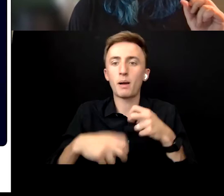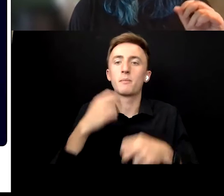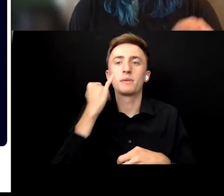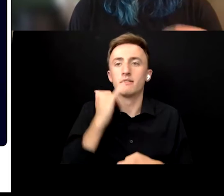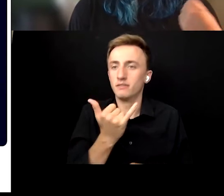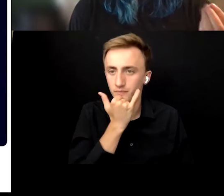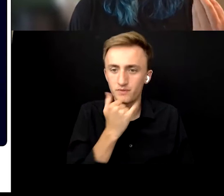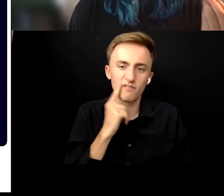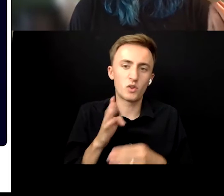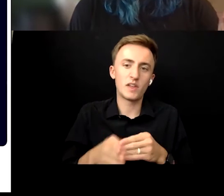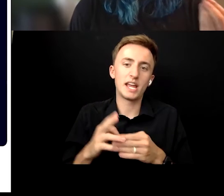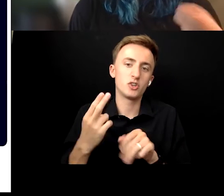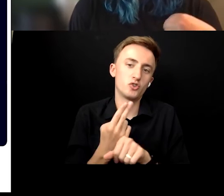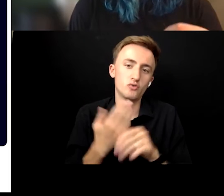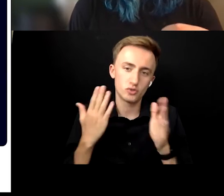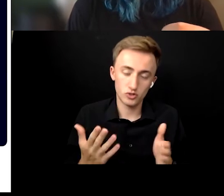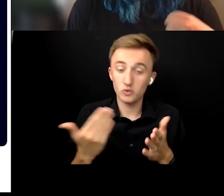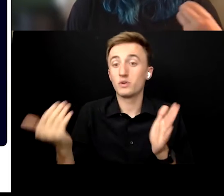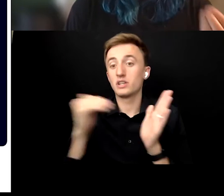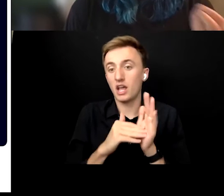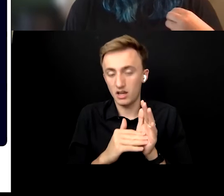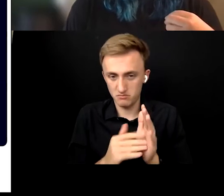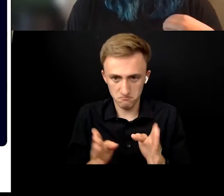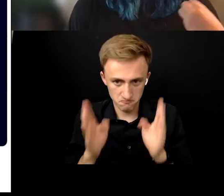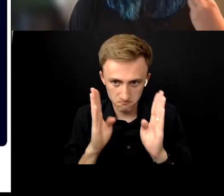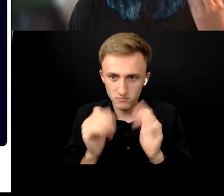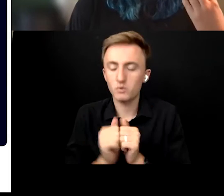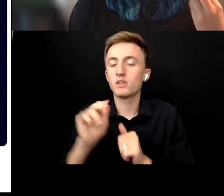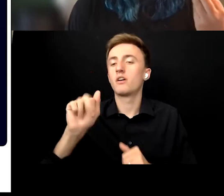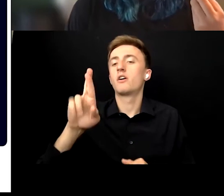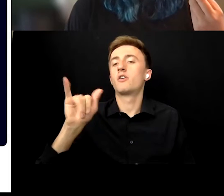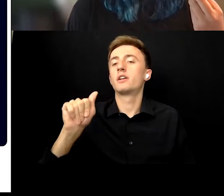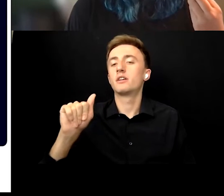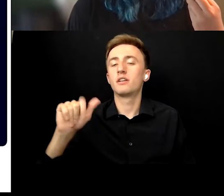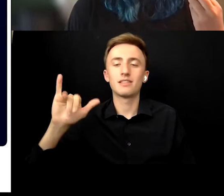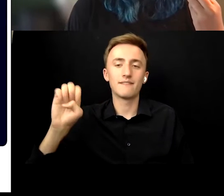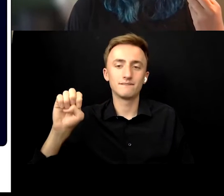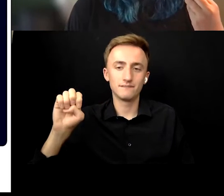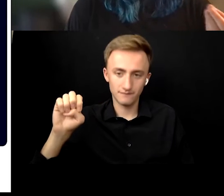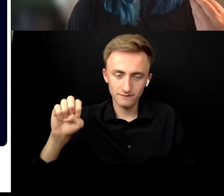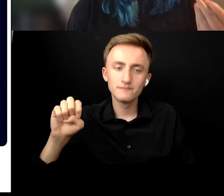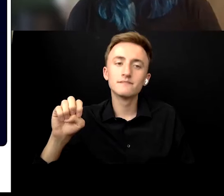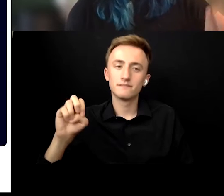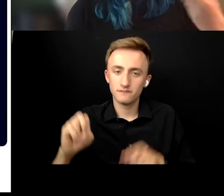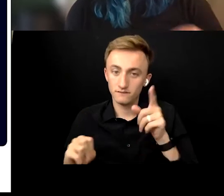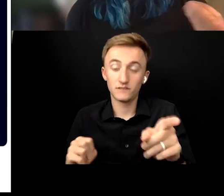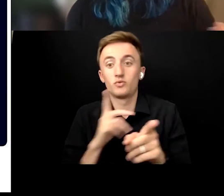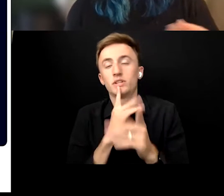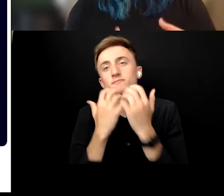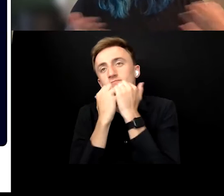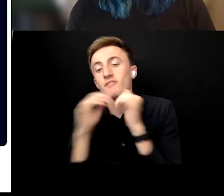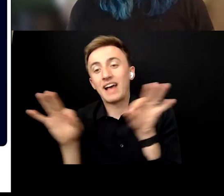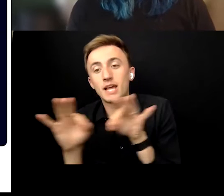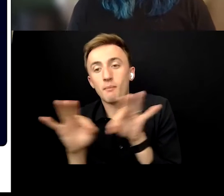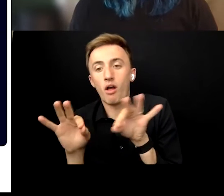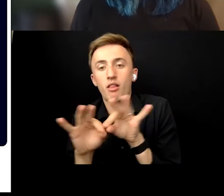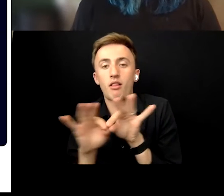users. Pay close attention to aria-live. It is valuable. It is a valuable task within your code